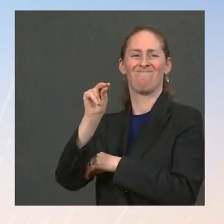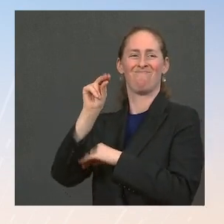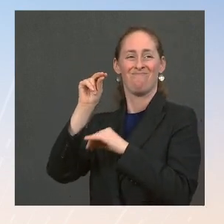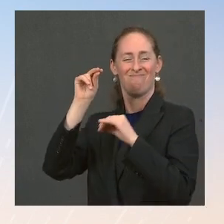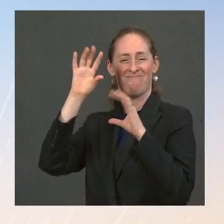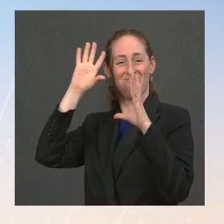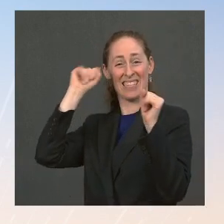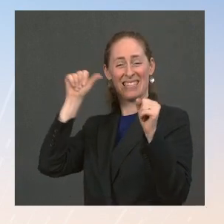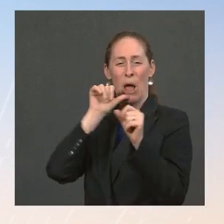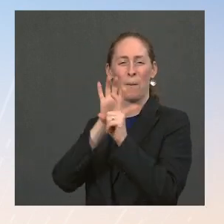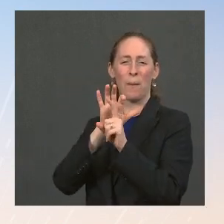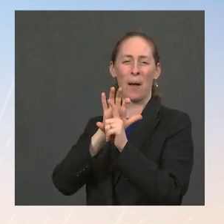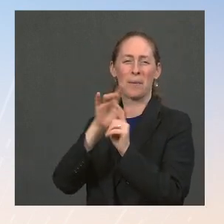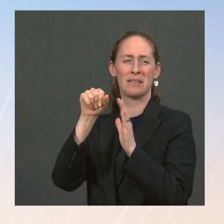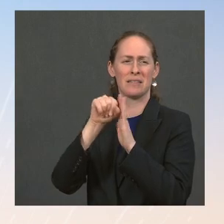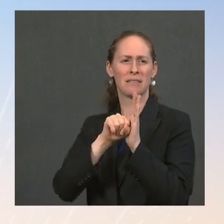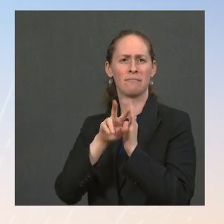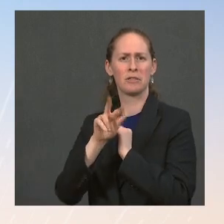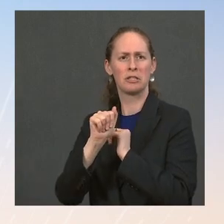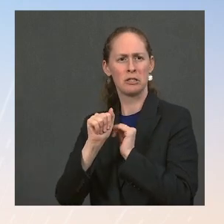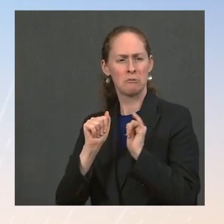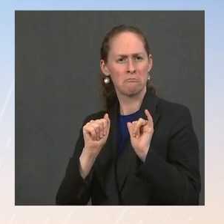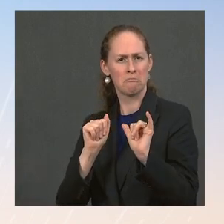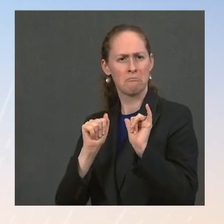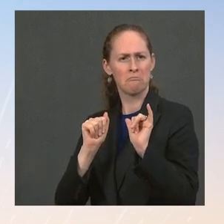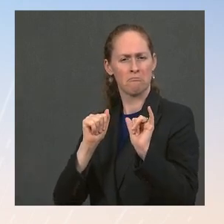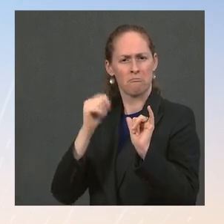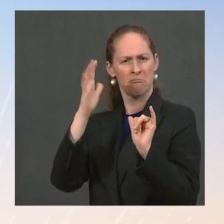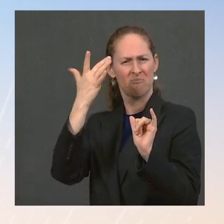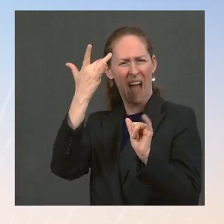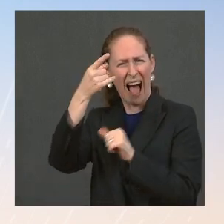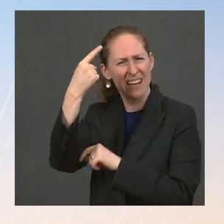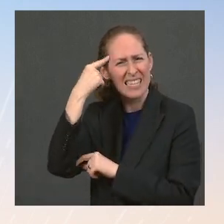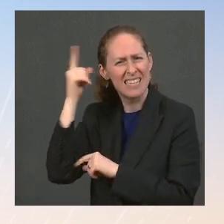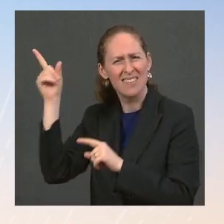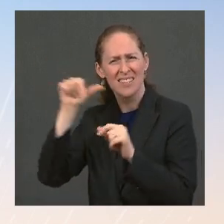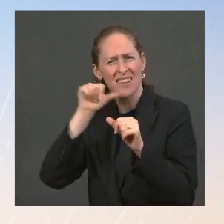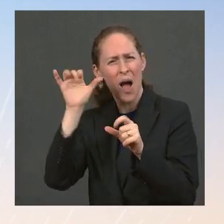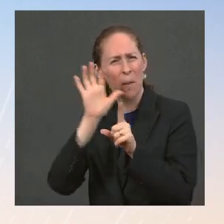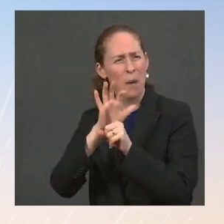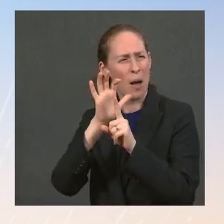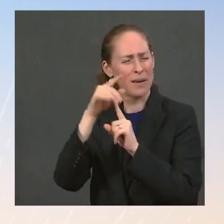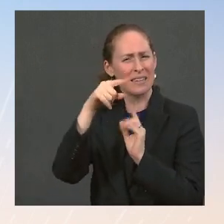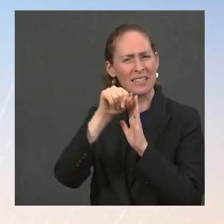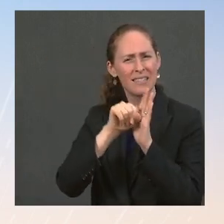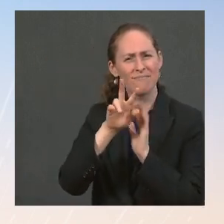Why do you think the President is unpopular in Virginia? Ms. Psaki: Well, just if you look at facts and the polling,